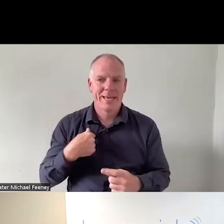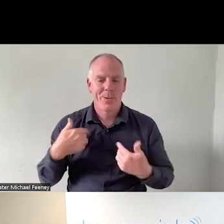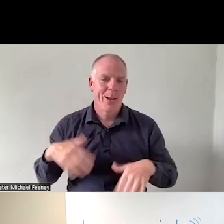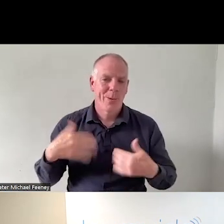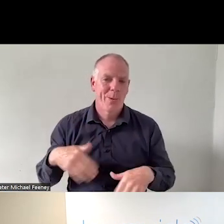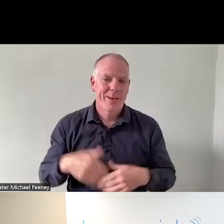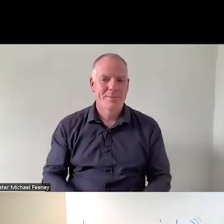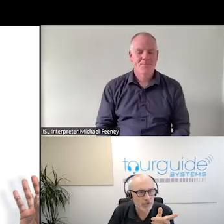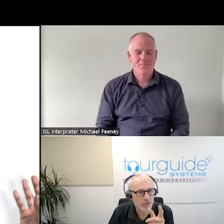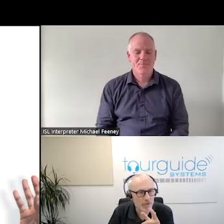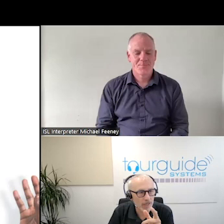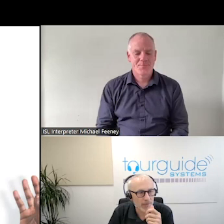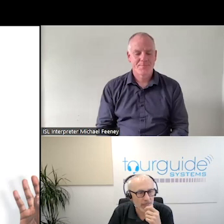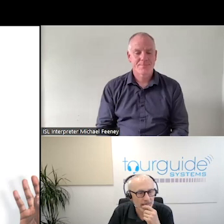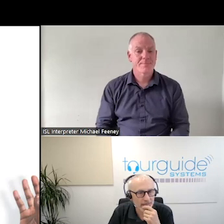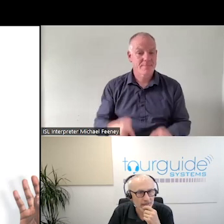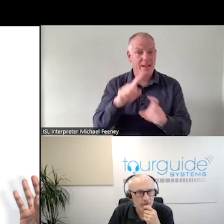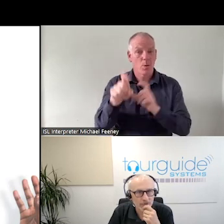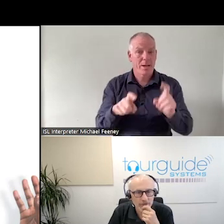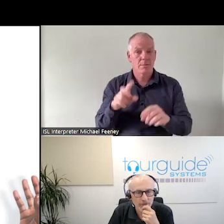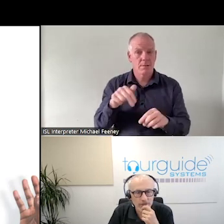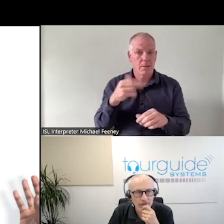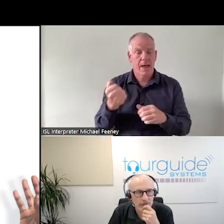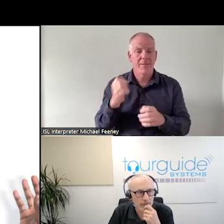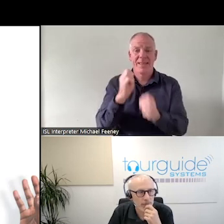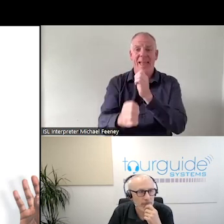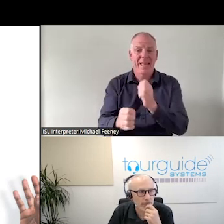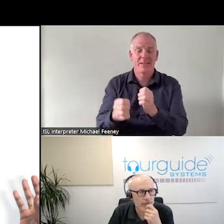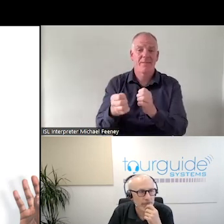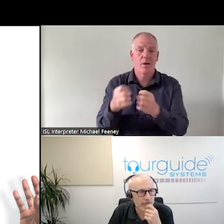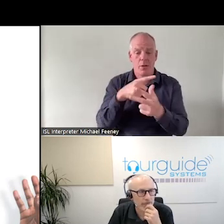And if there were any questions, they're going to come at the end, as far as I am aware, Adrian.